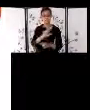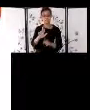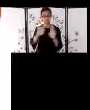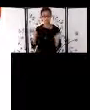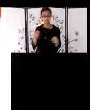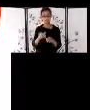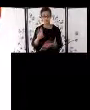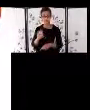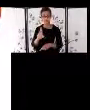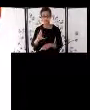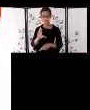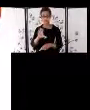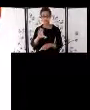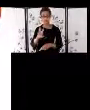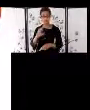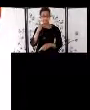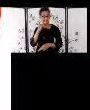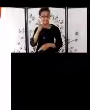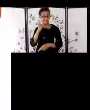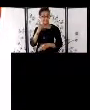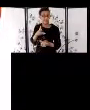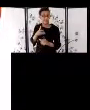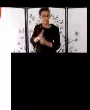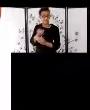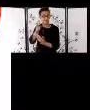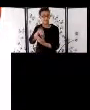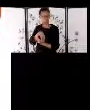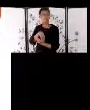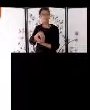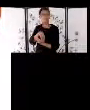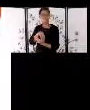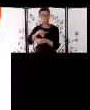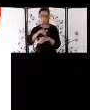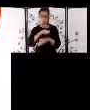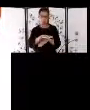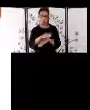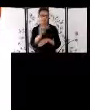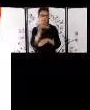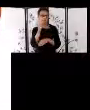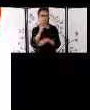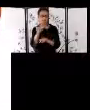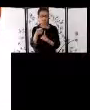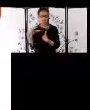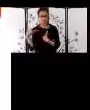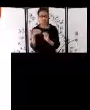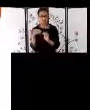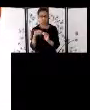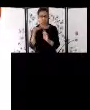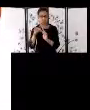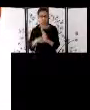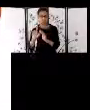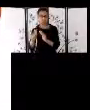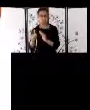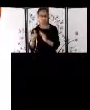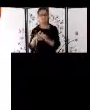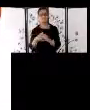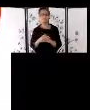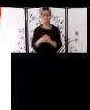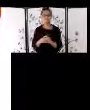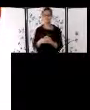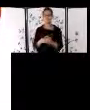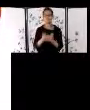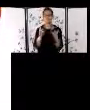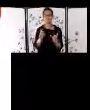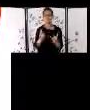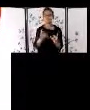a moment in greater detail. The introduction to artistic practice, project